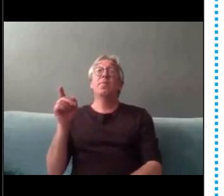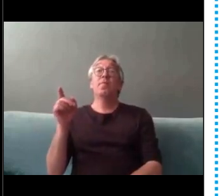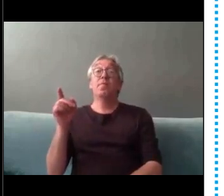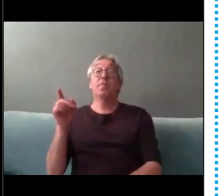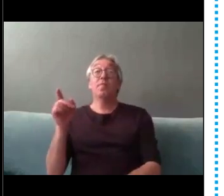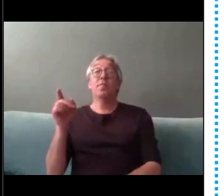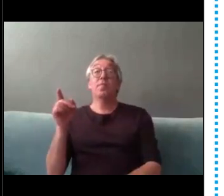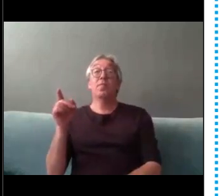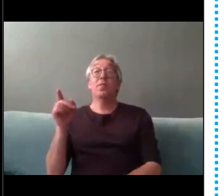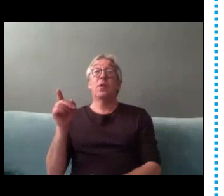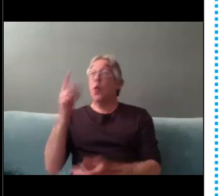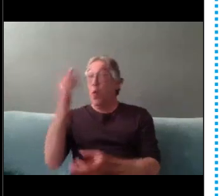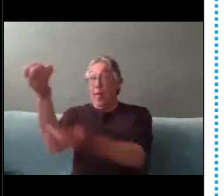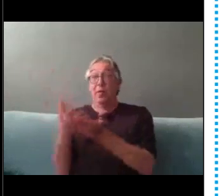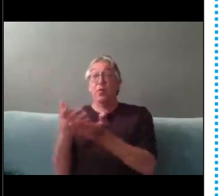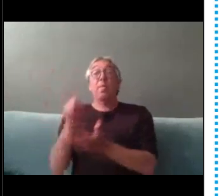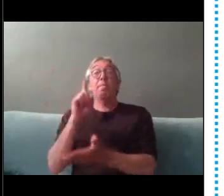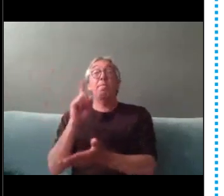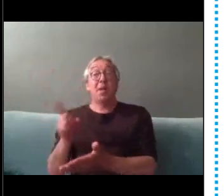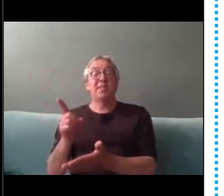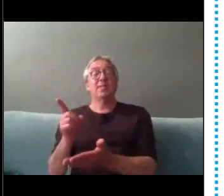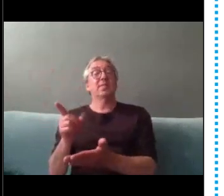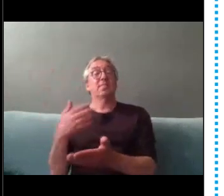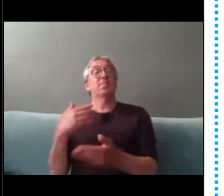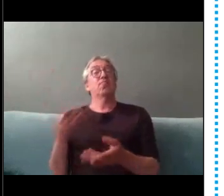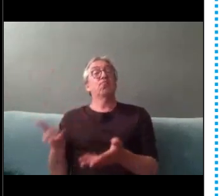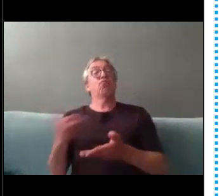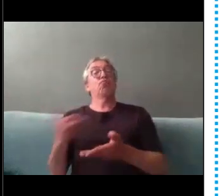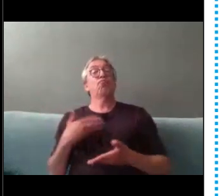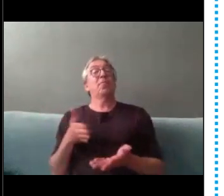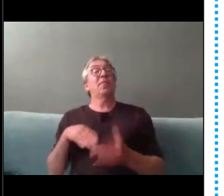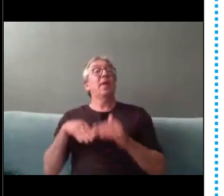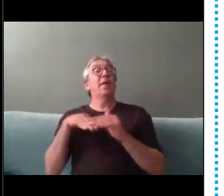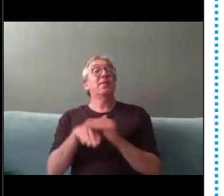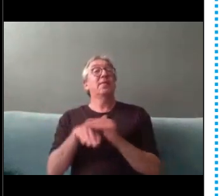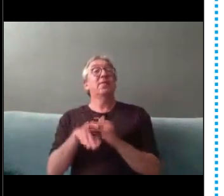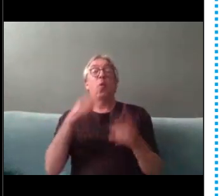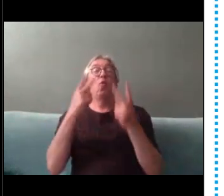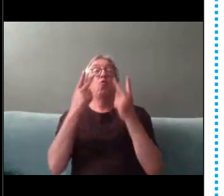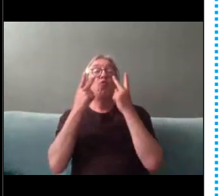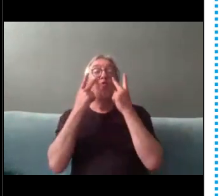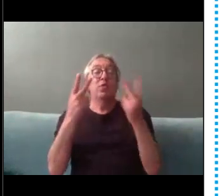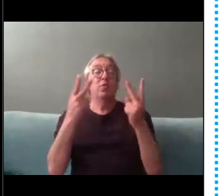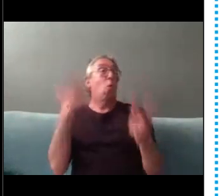with best information on delays, visual and audible systems should be used.